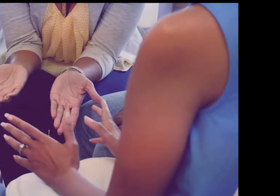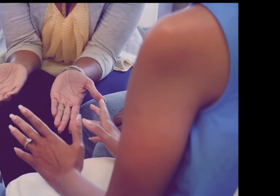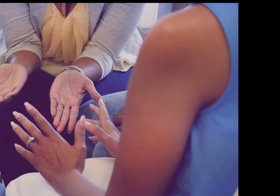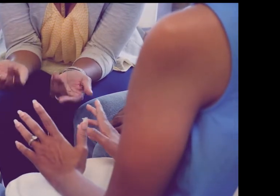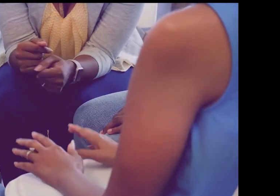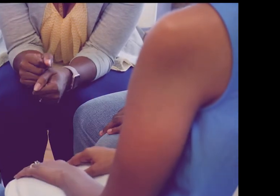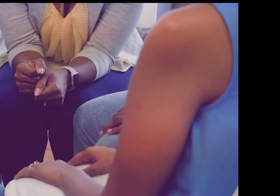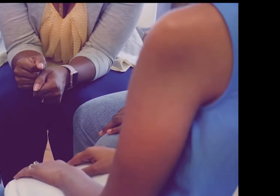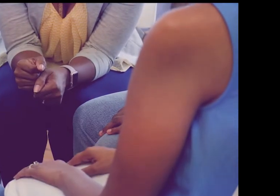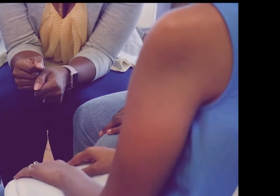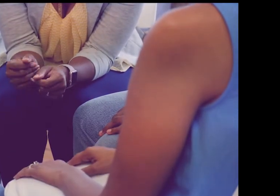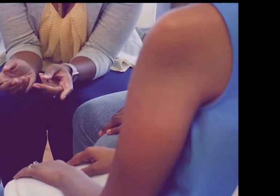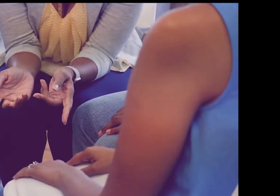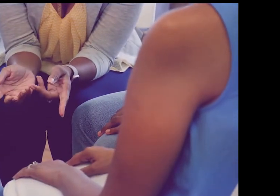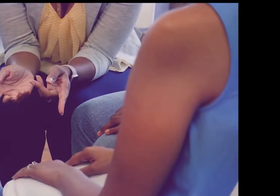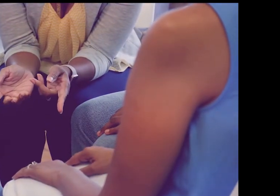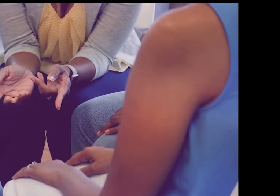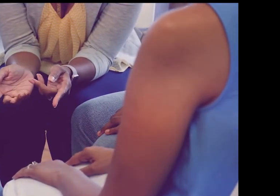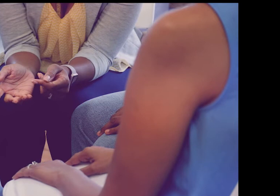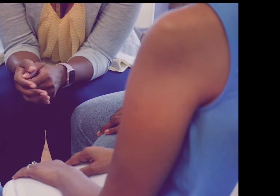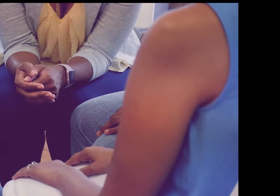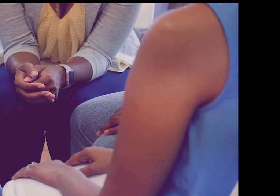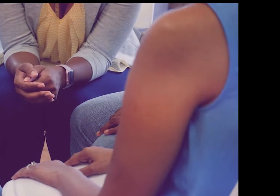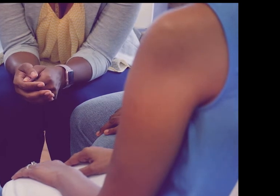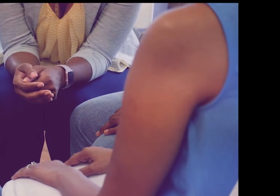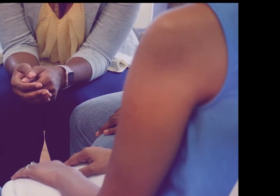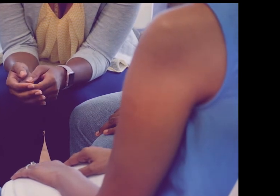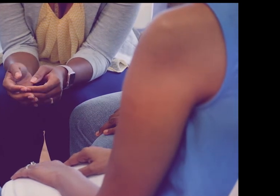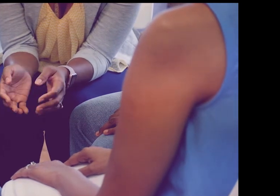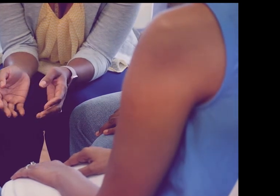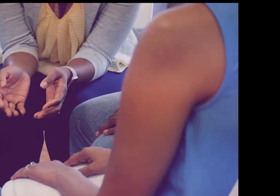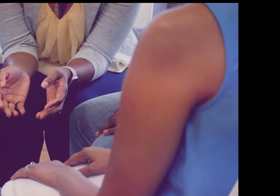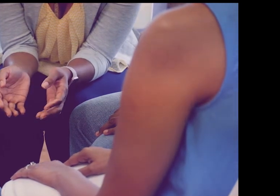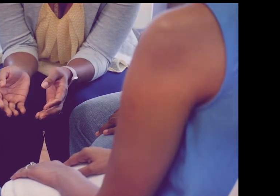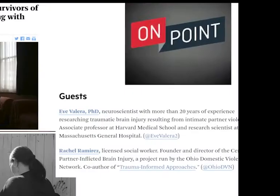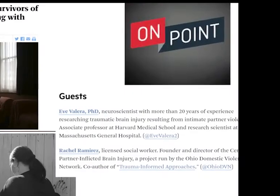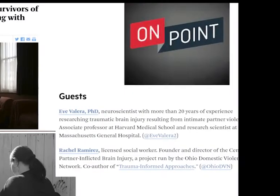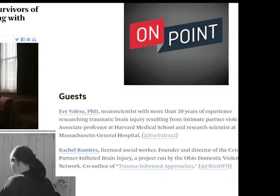to have difficulty getting help from police, courts and the social services. Our work,